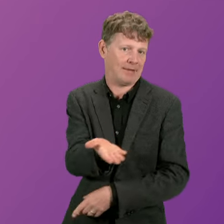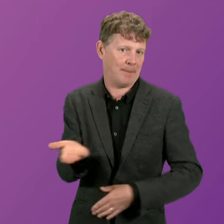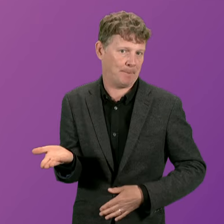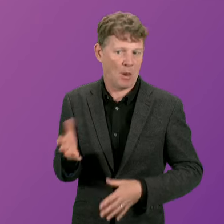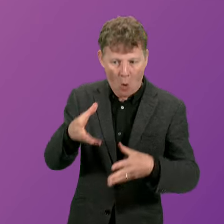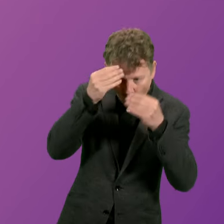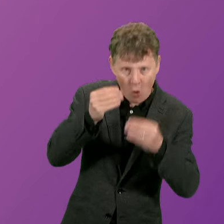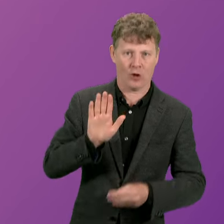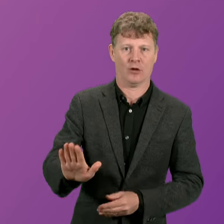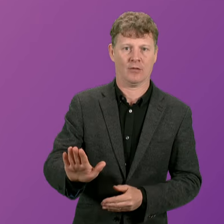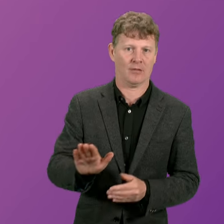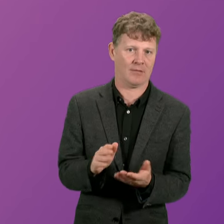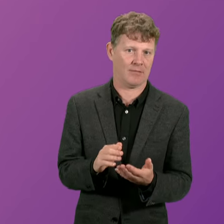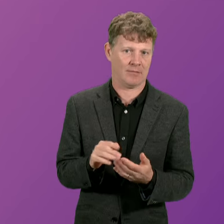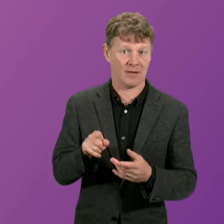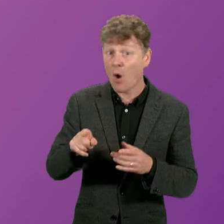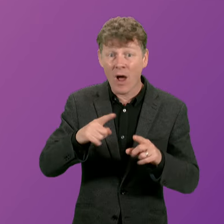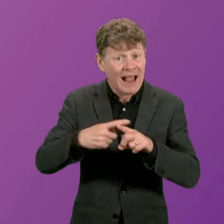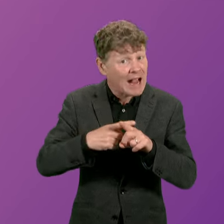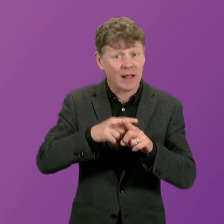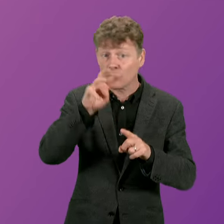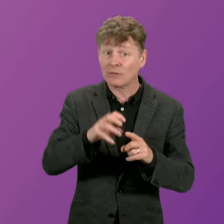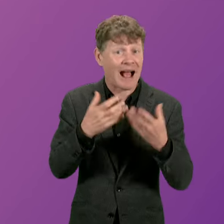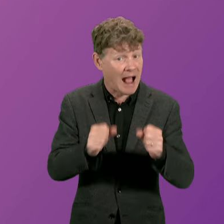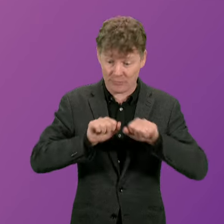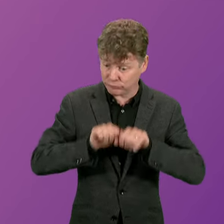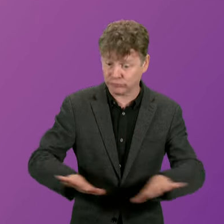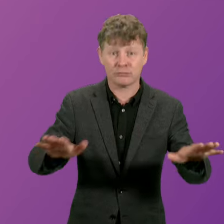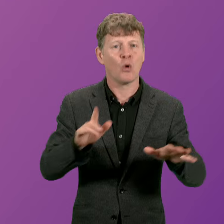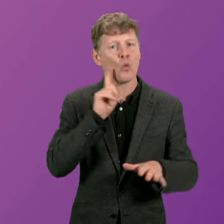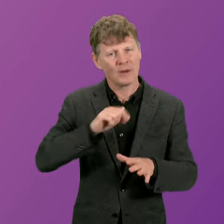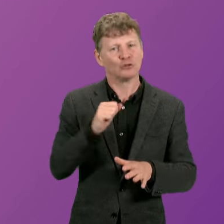what has already been rolled out in Wales and England? Women in Scotland deserve the same.